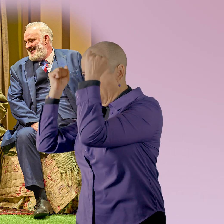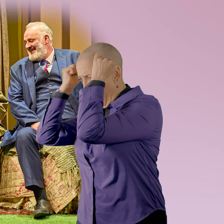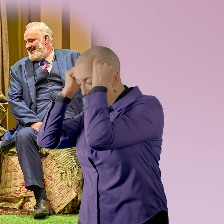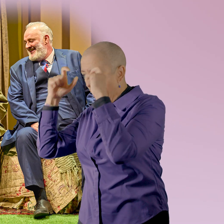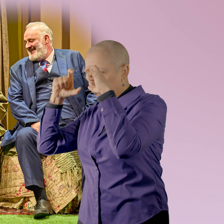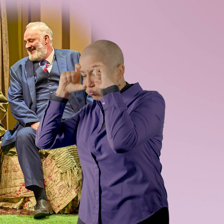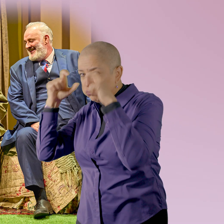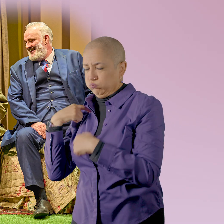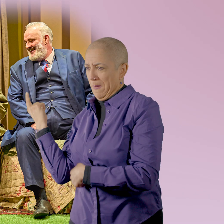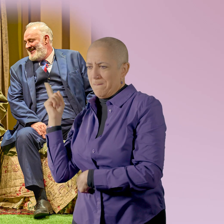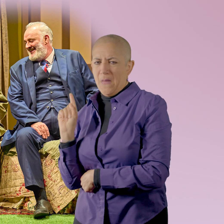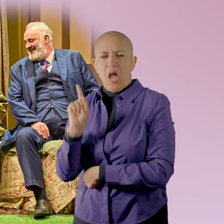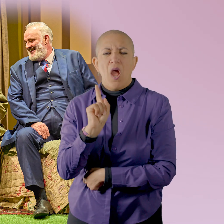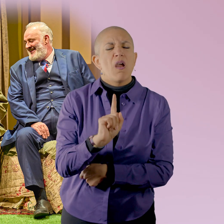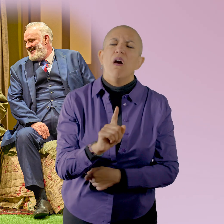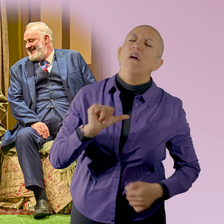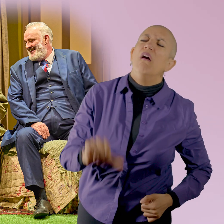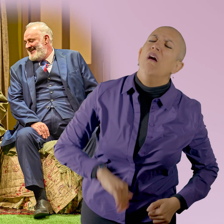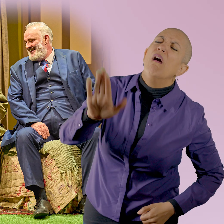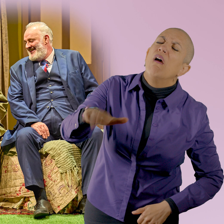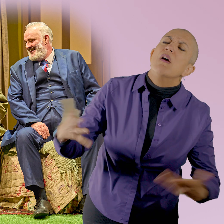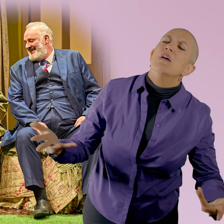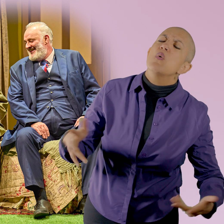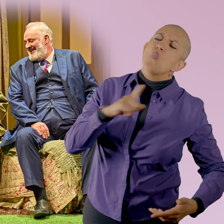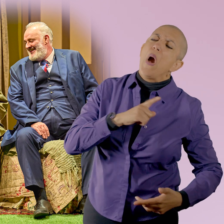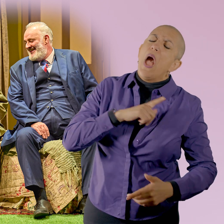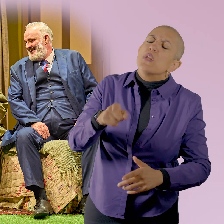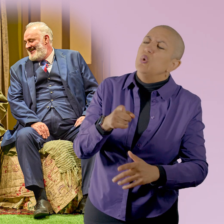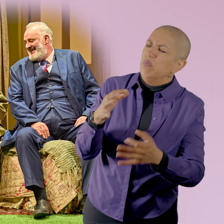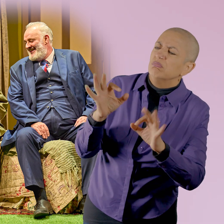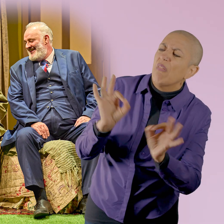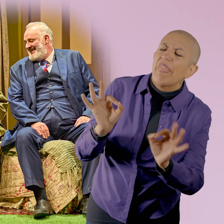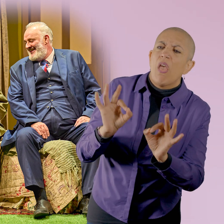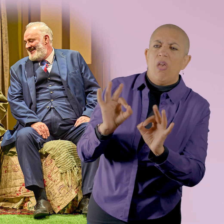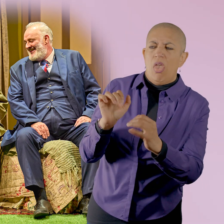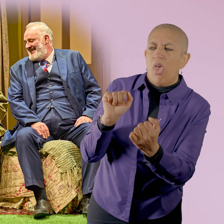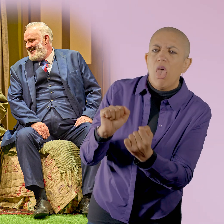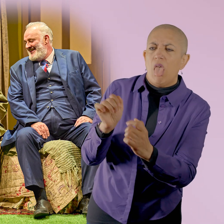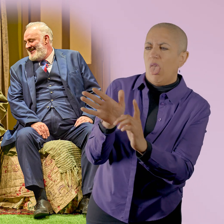to find out why he was unsuccessful at seducing his wife.